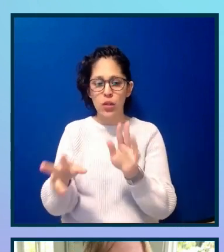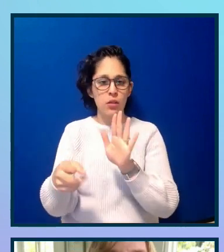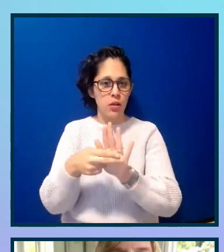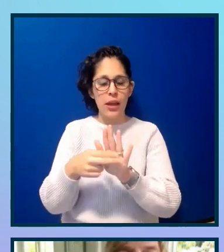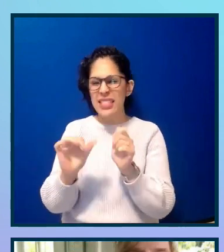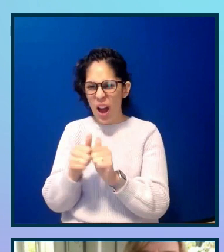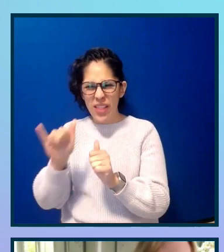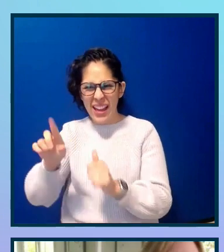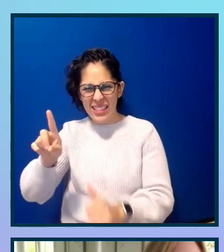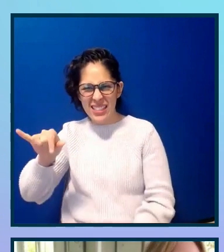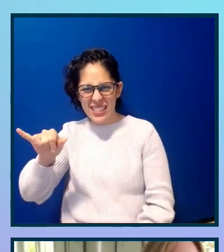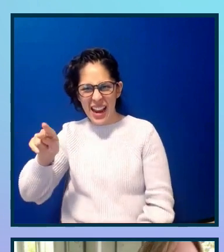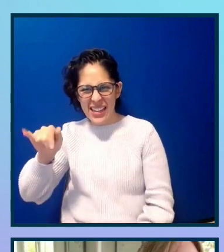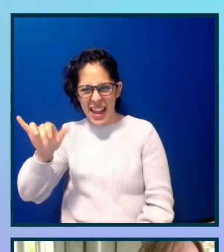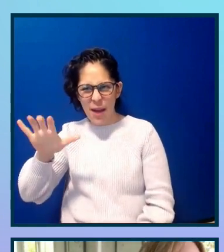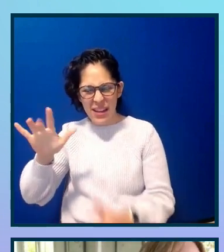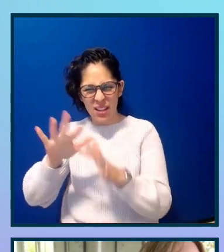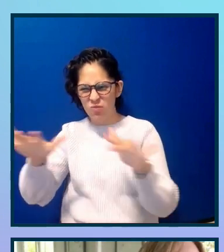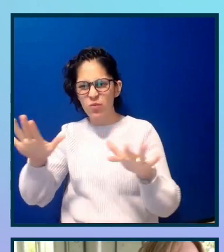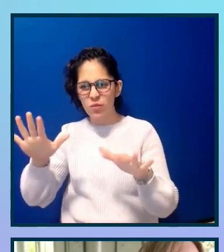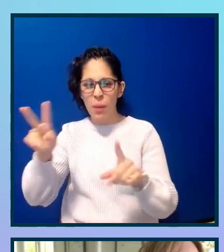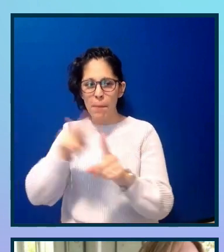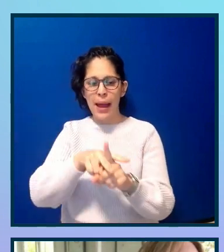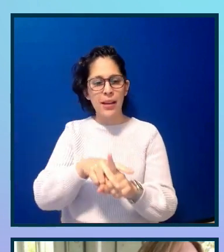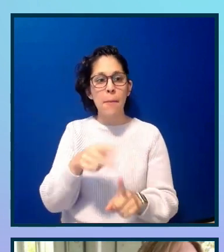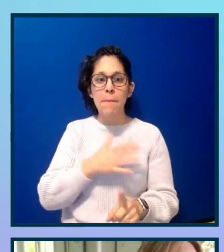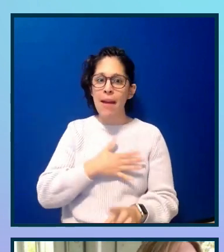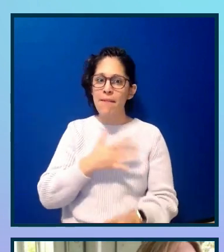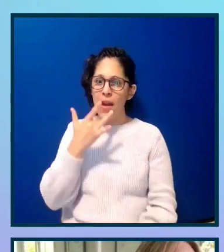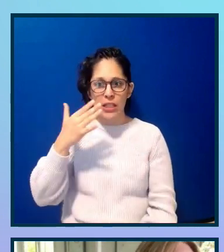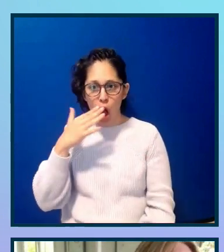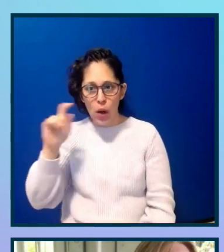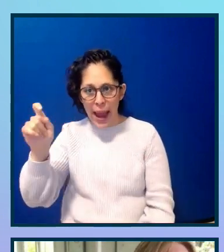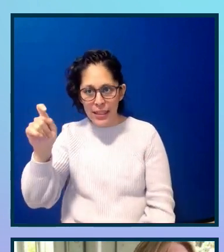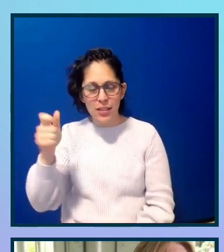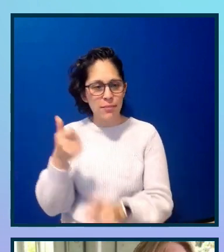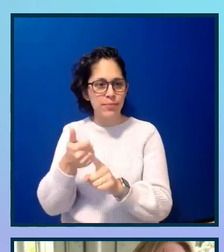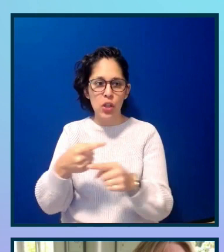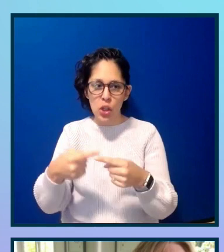One of my favorite here is this color X. Color X actually is the opposite of the background color.